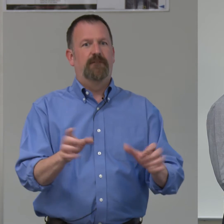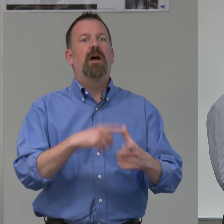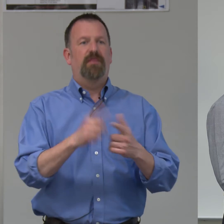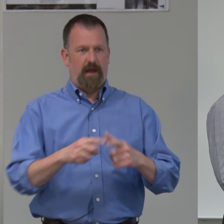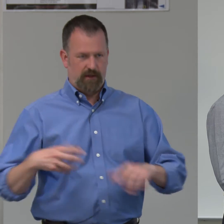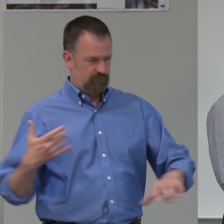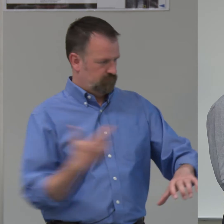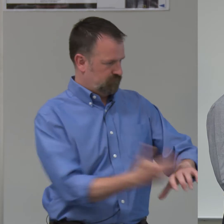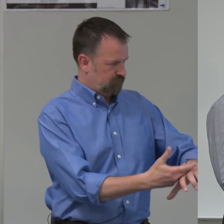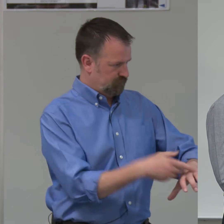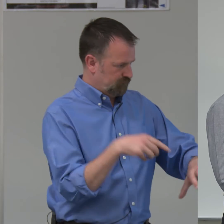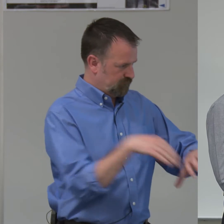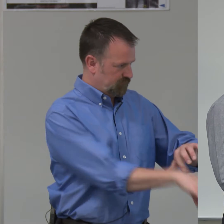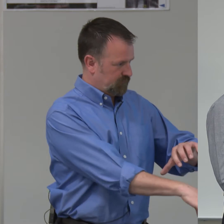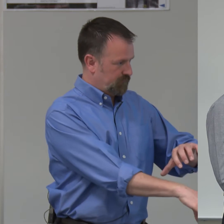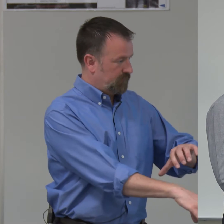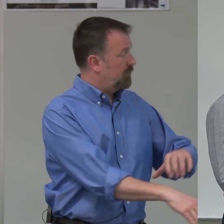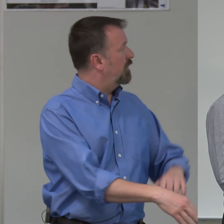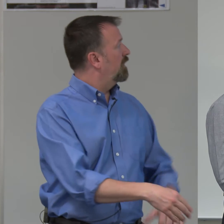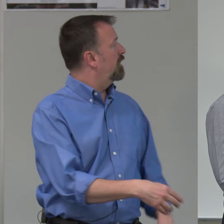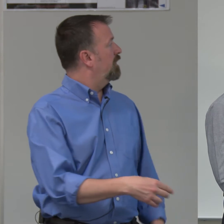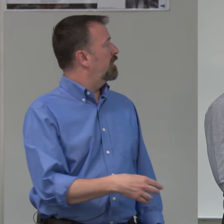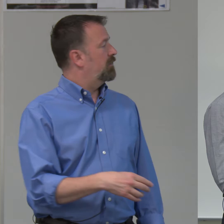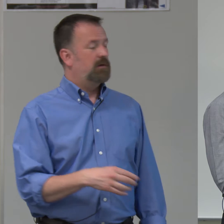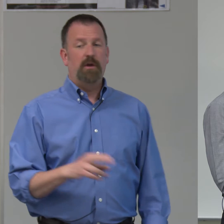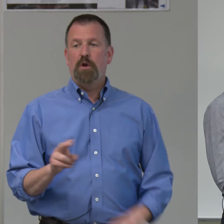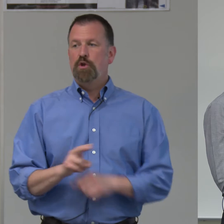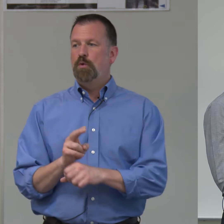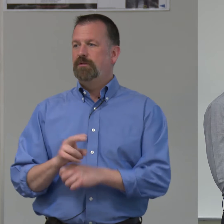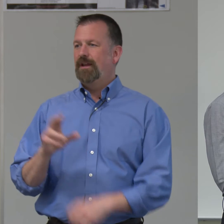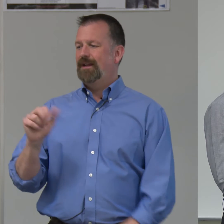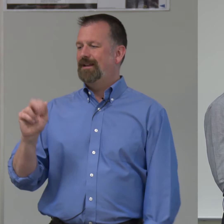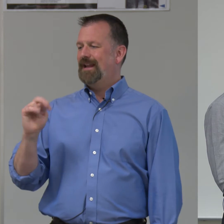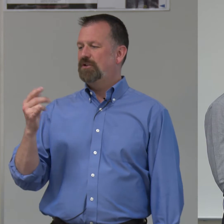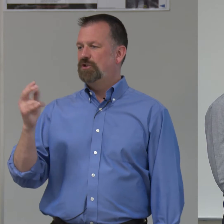for that to happen. This is actually done by antigen being presented